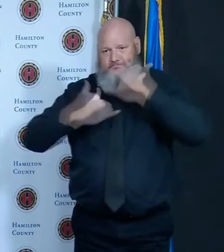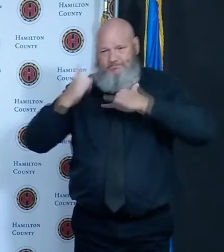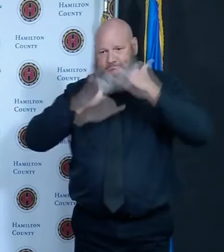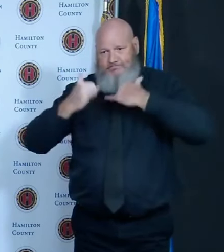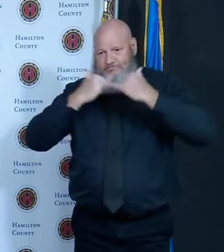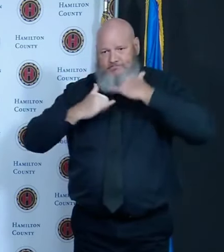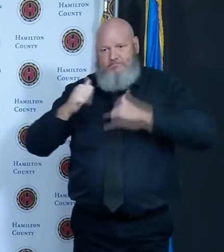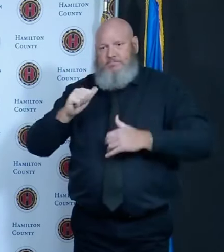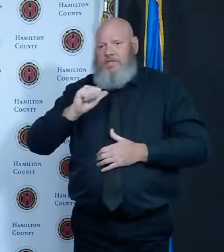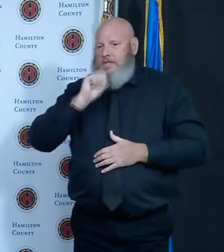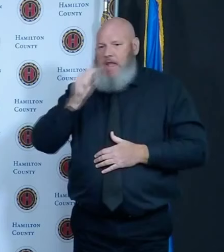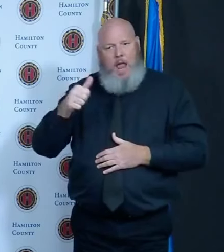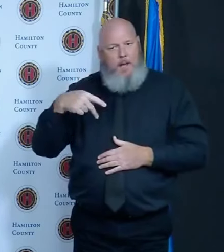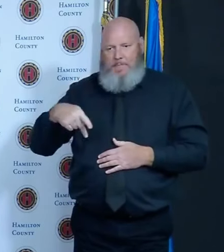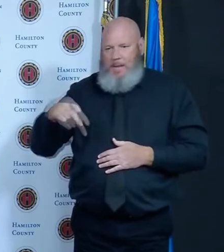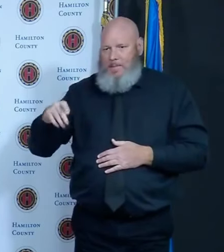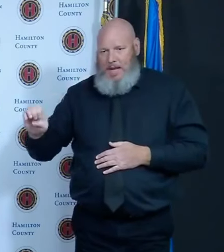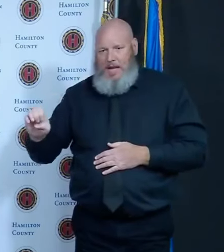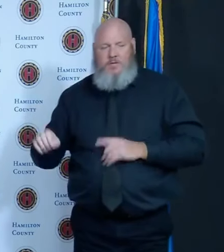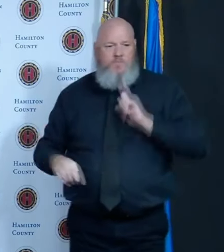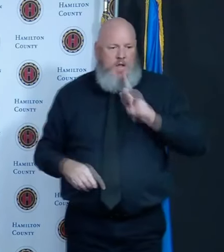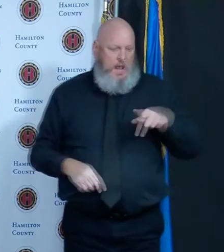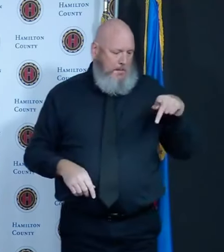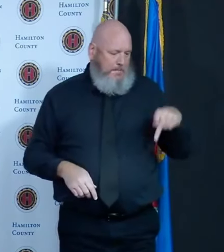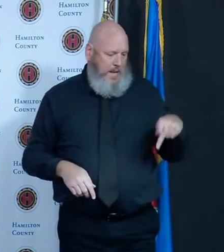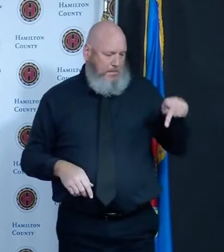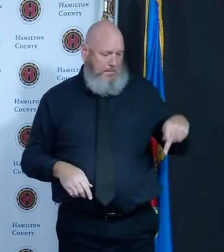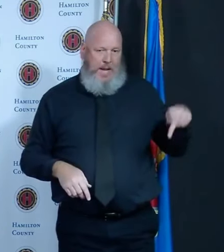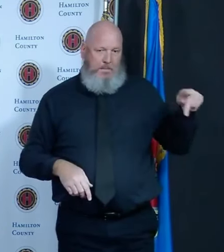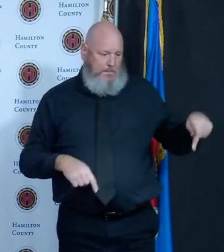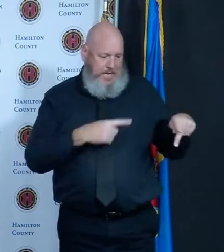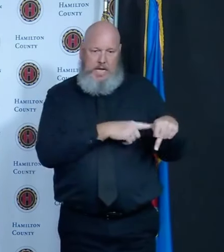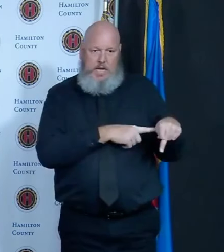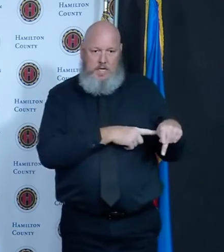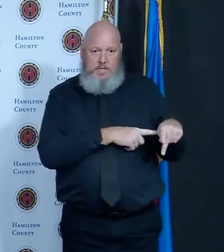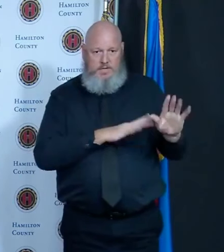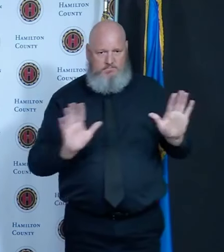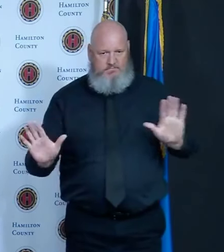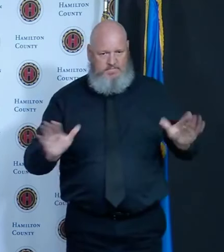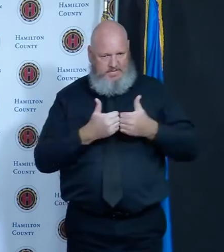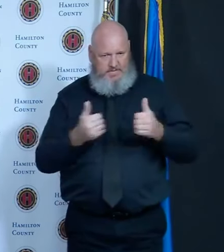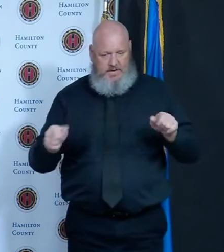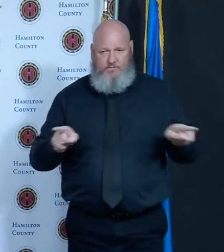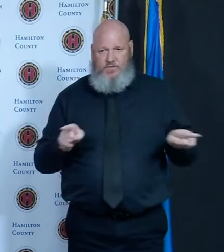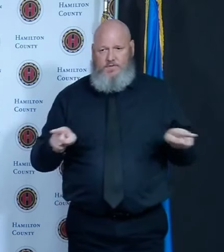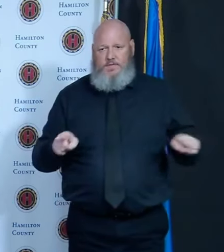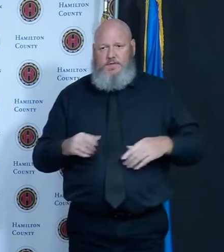the distribution of these supplies is going to organizations that are on the